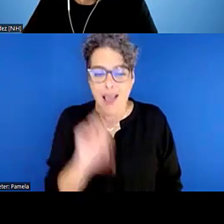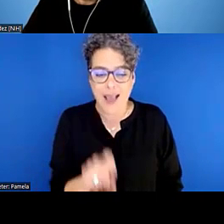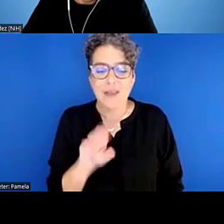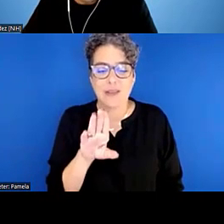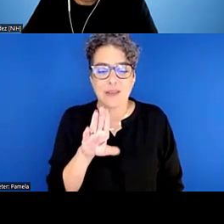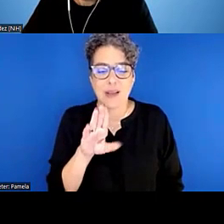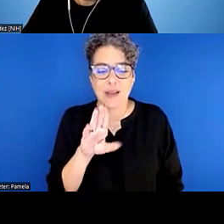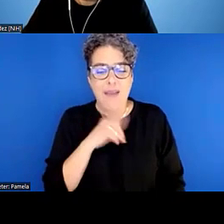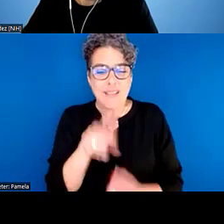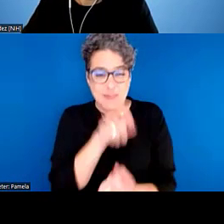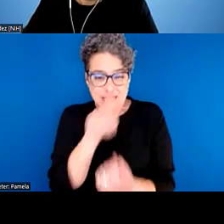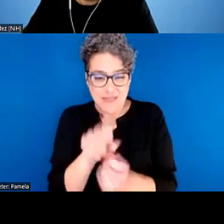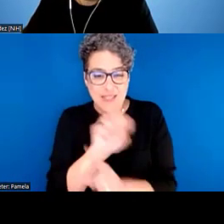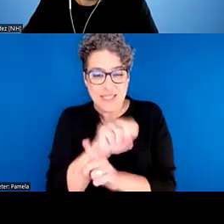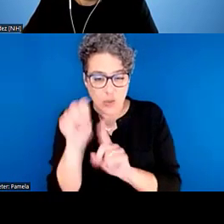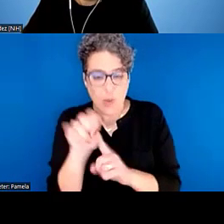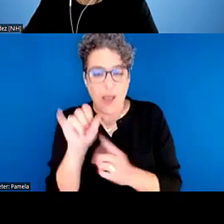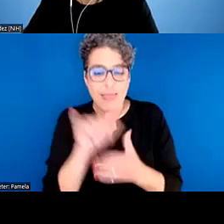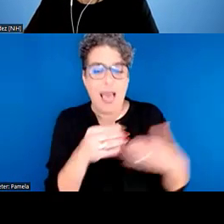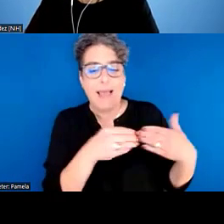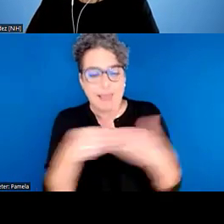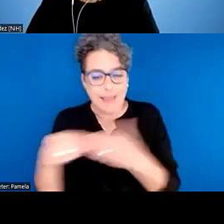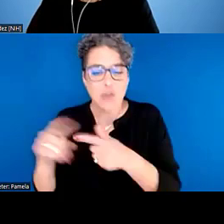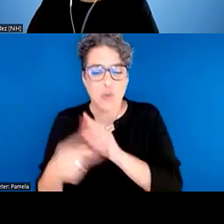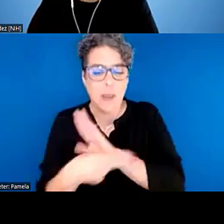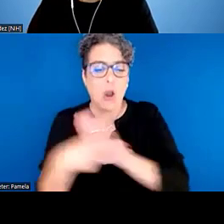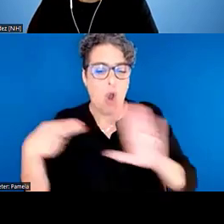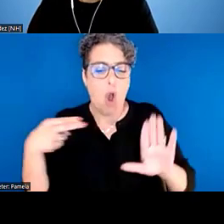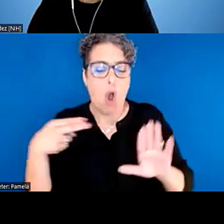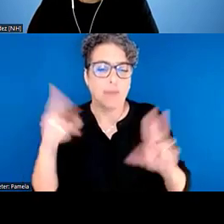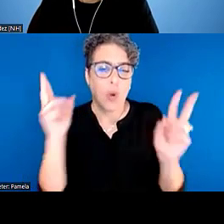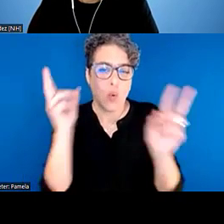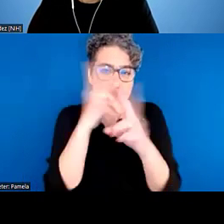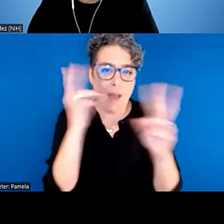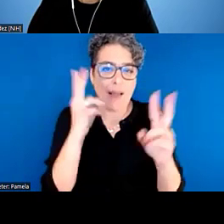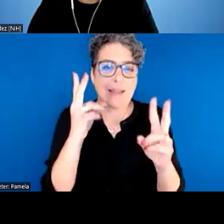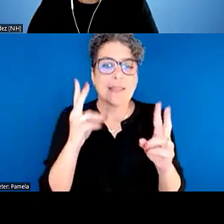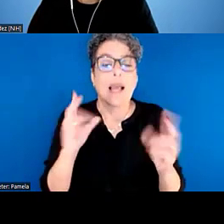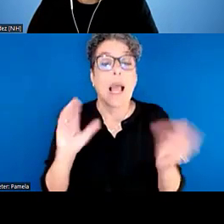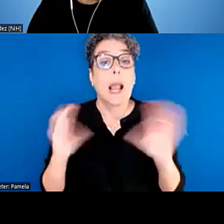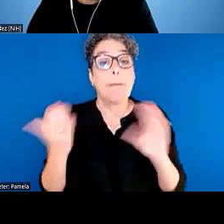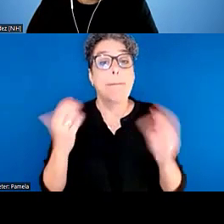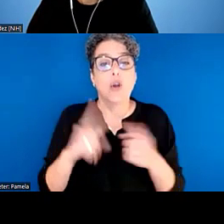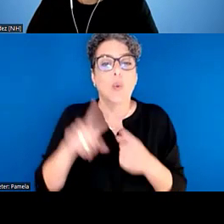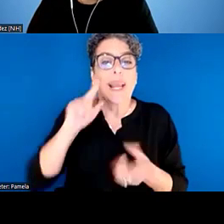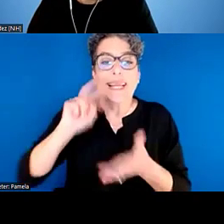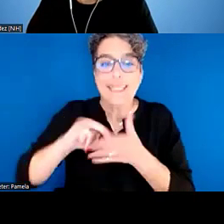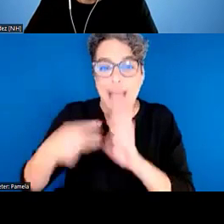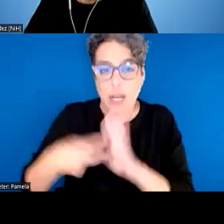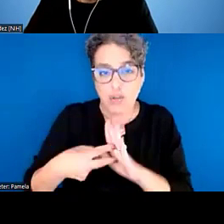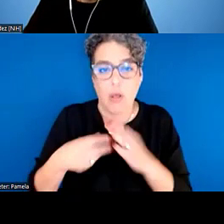then it counts as reckless compared to intentional misconduct. Yeah.